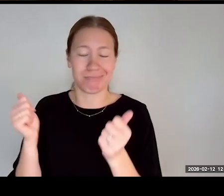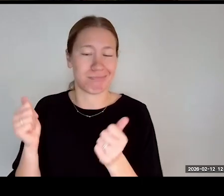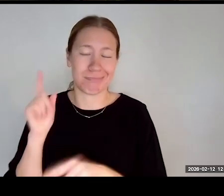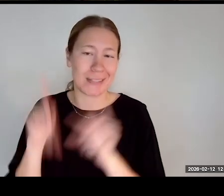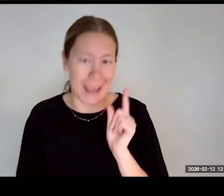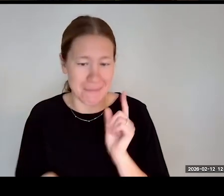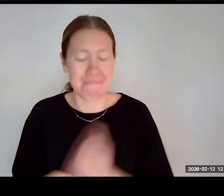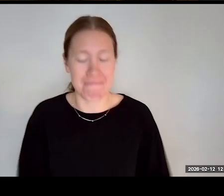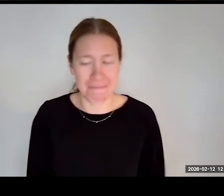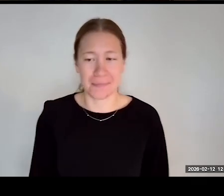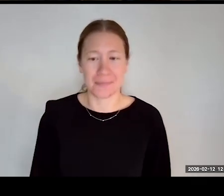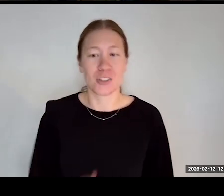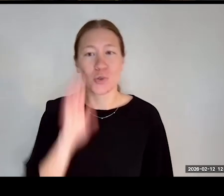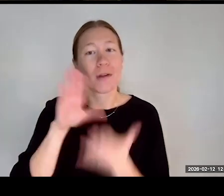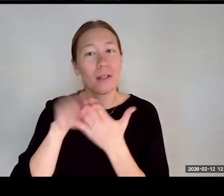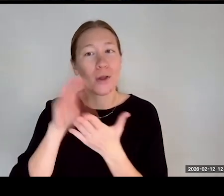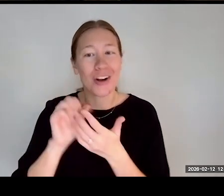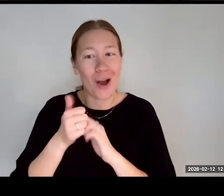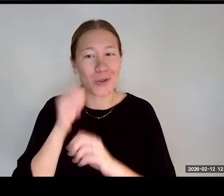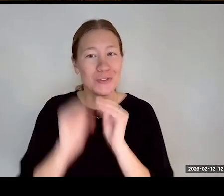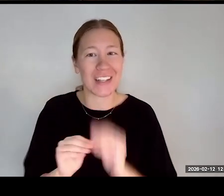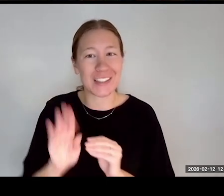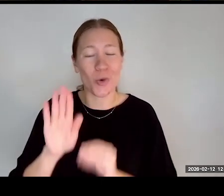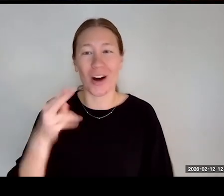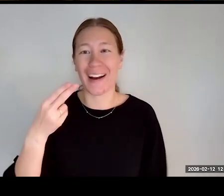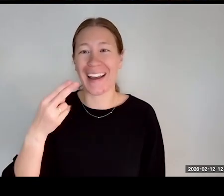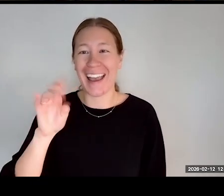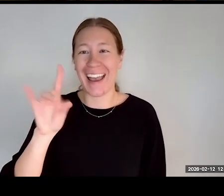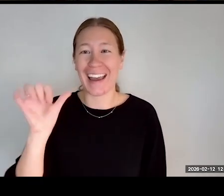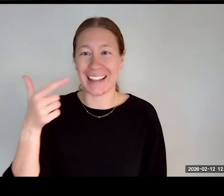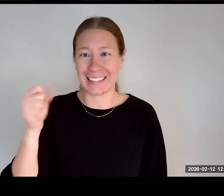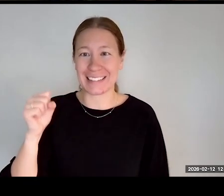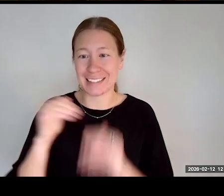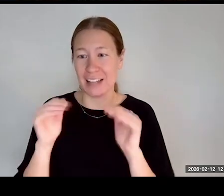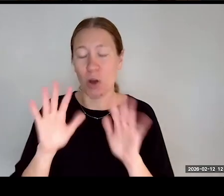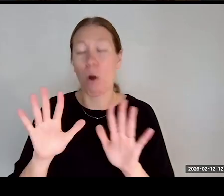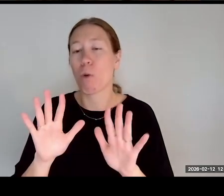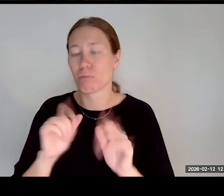So let's learn how to fix up our headings next. Oh actually let's do font choice.